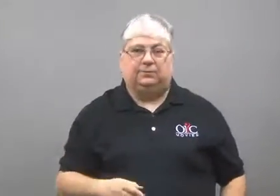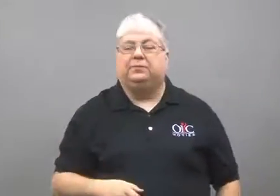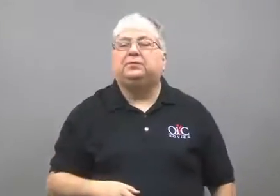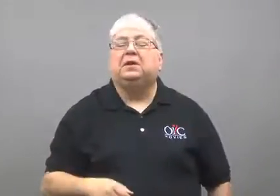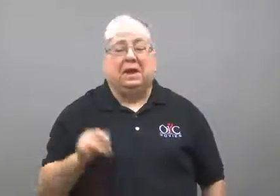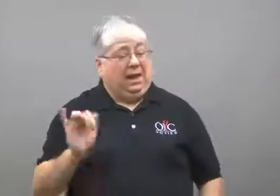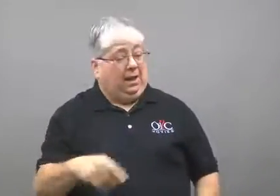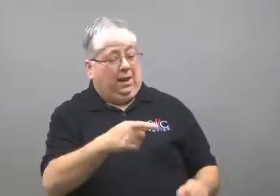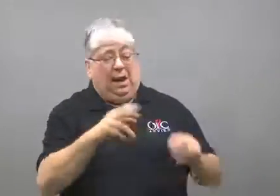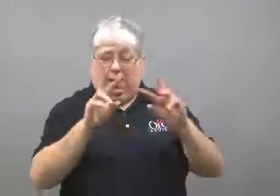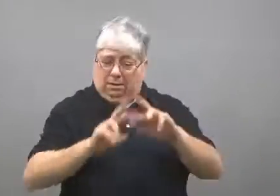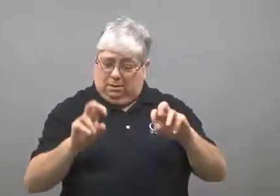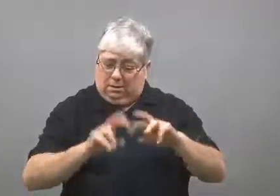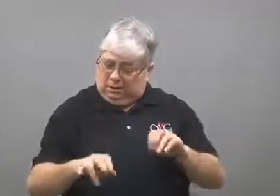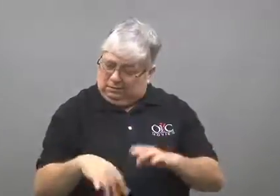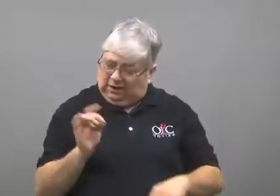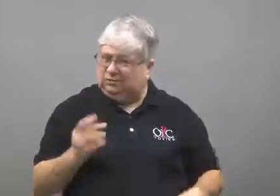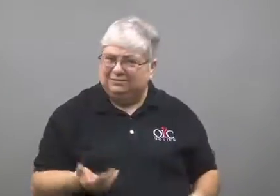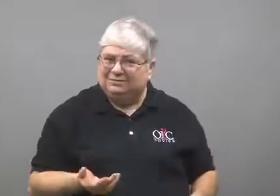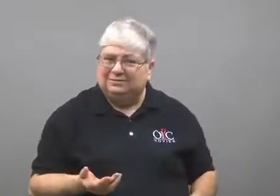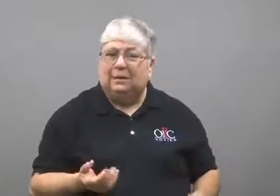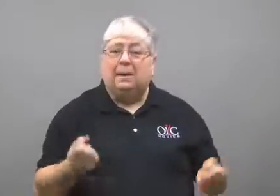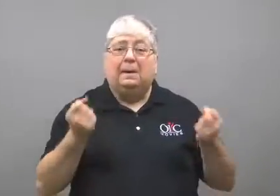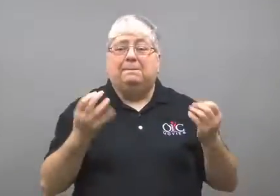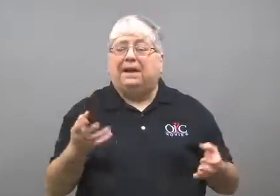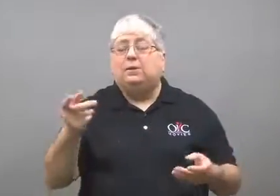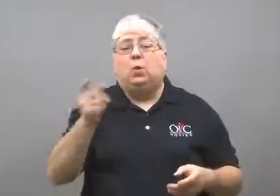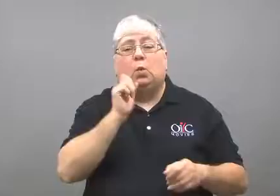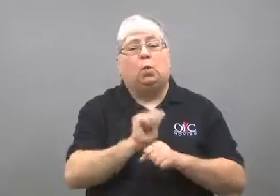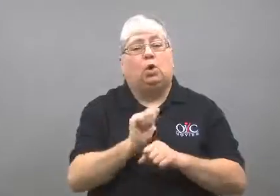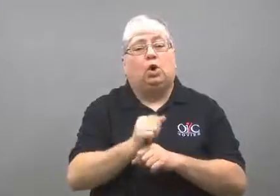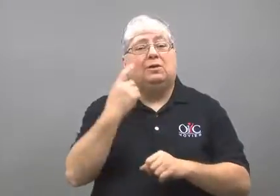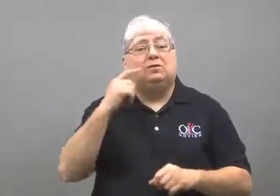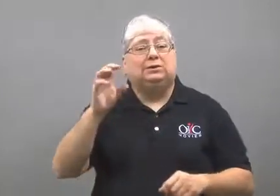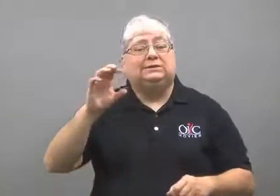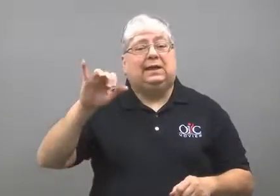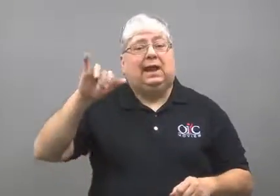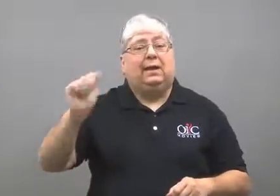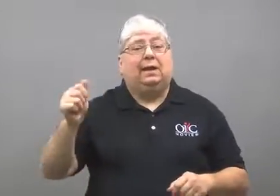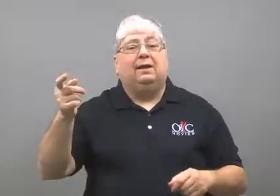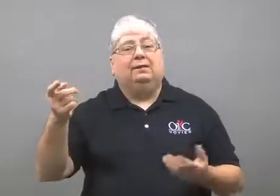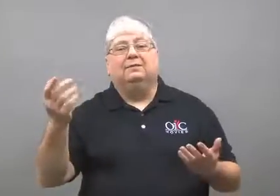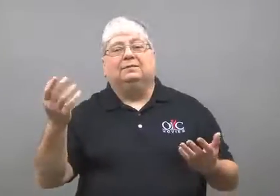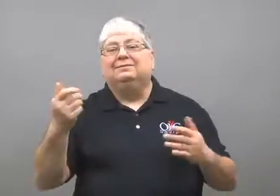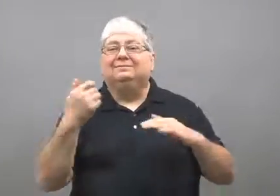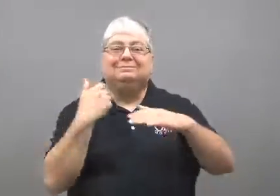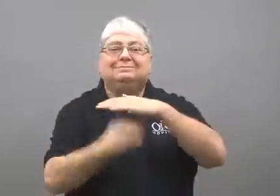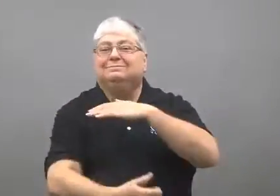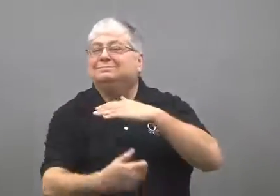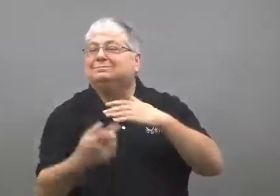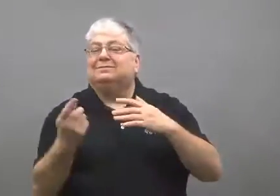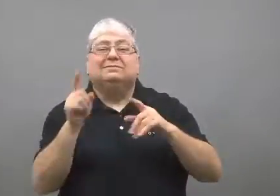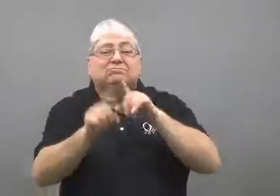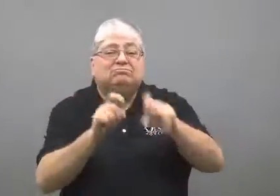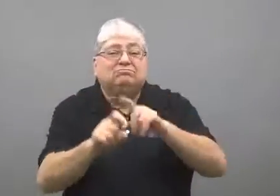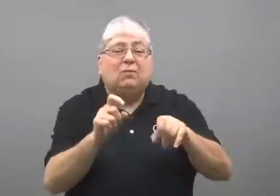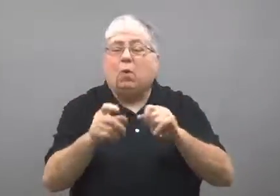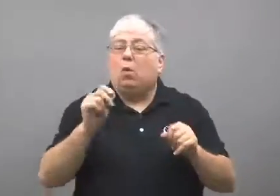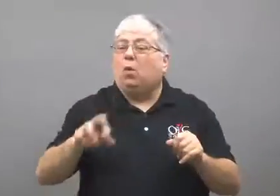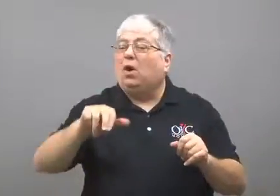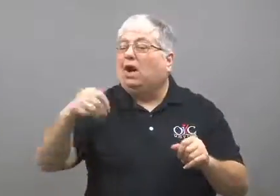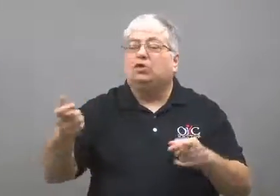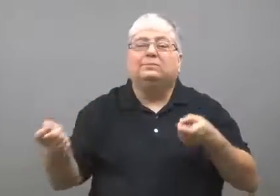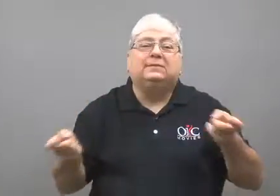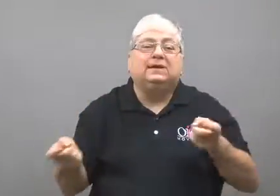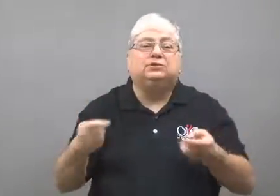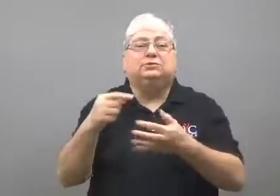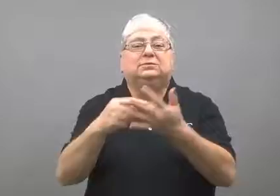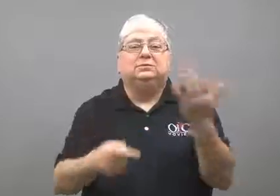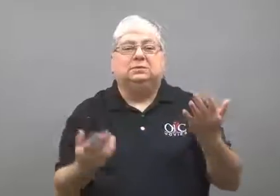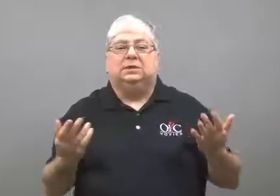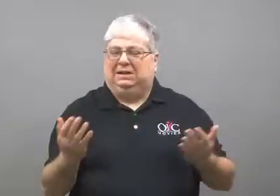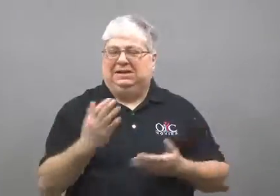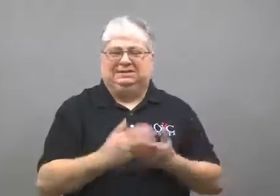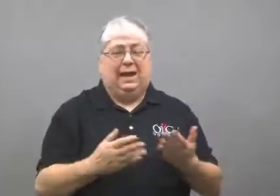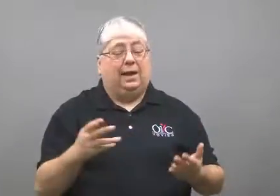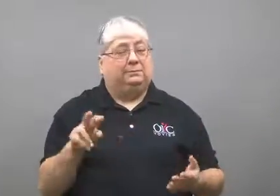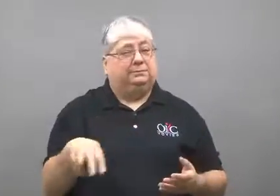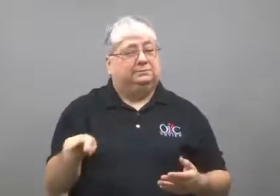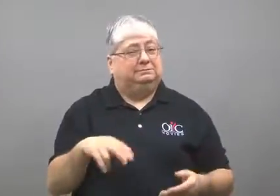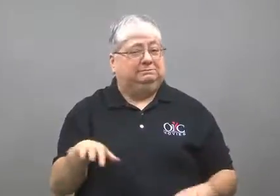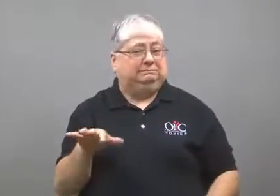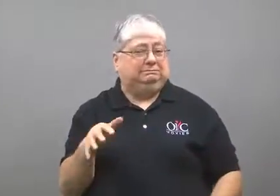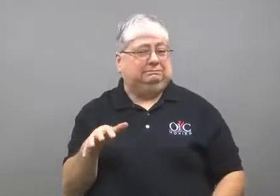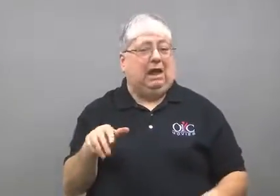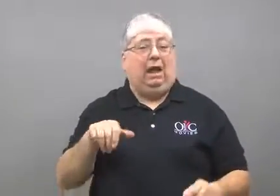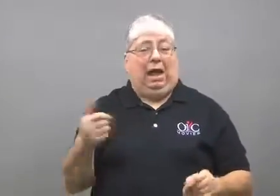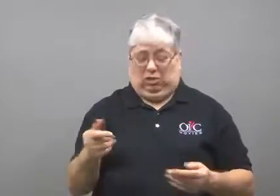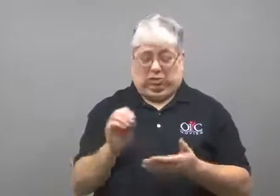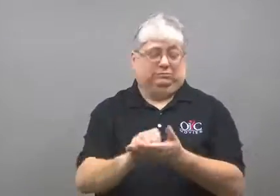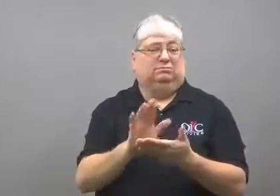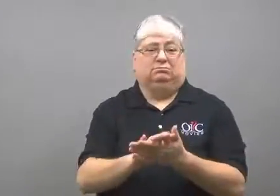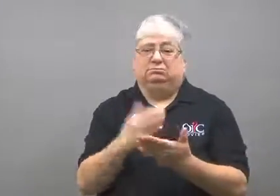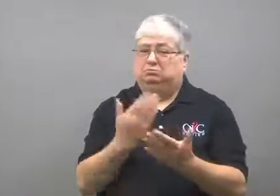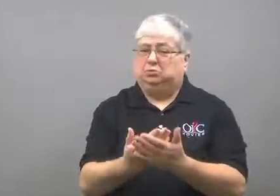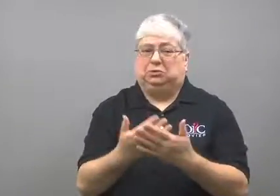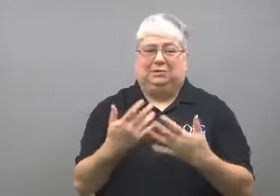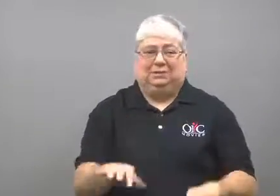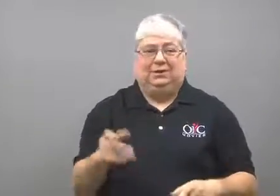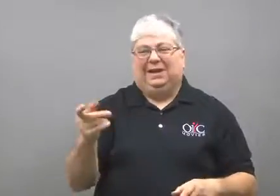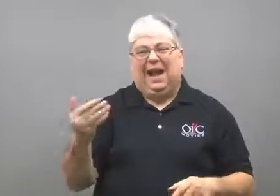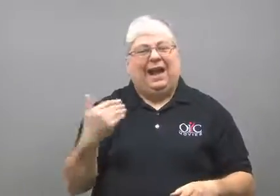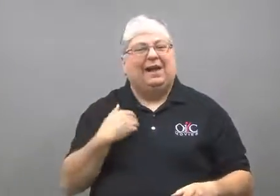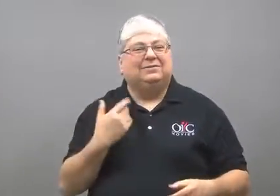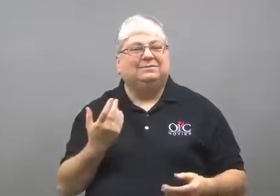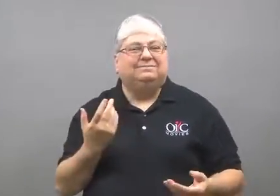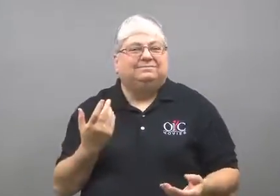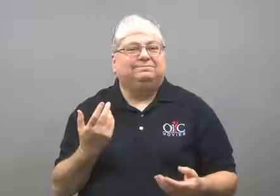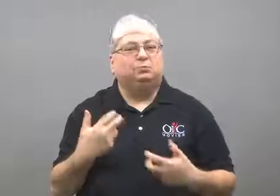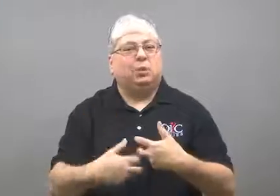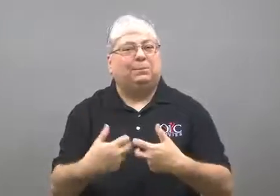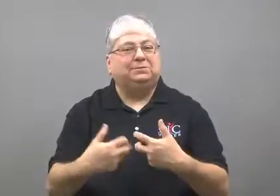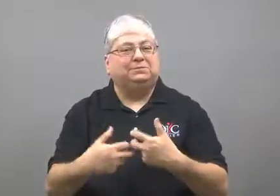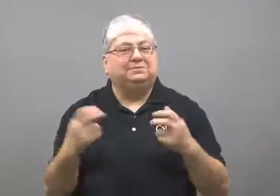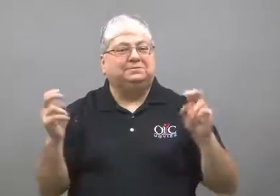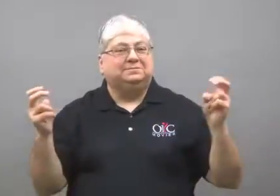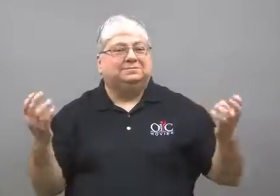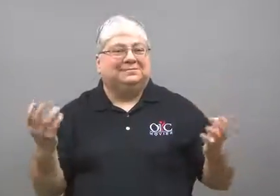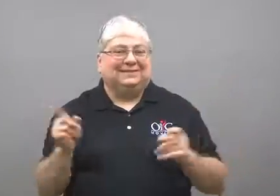The report also found that many who worked as interrogators or managed the program